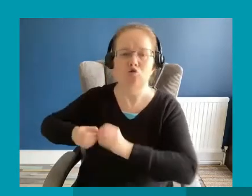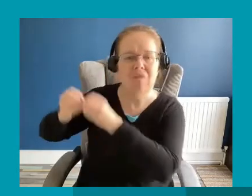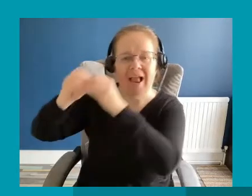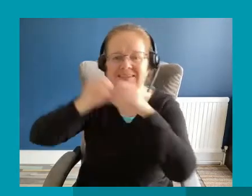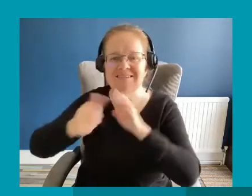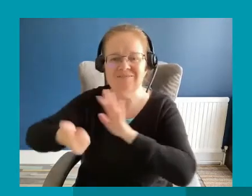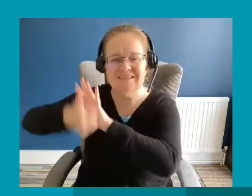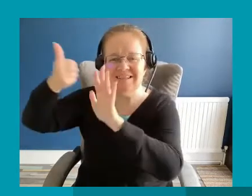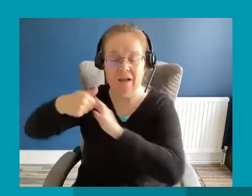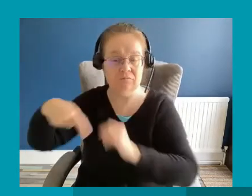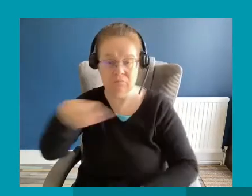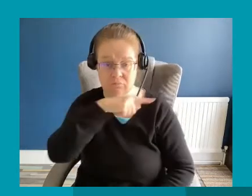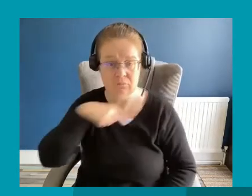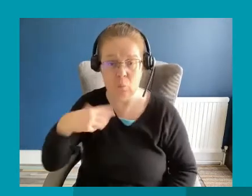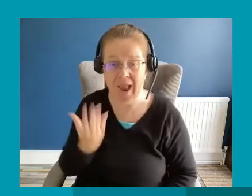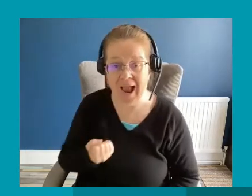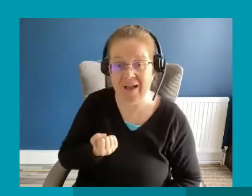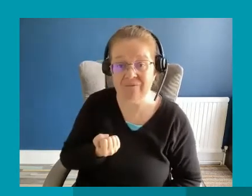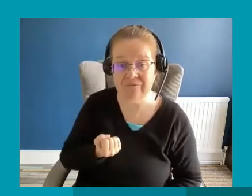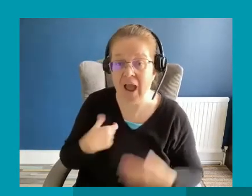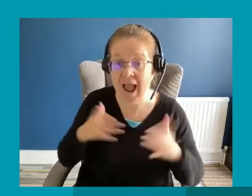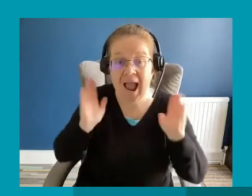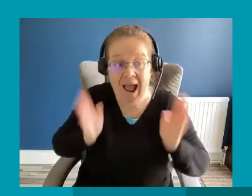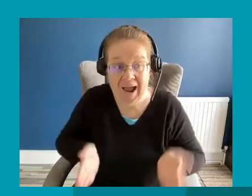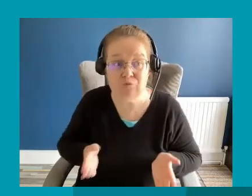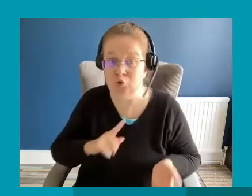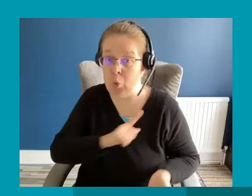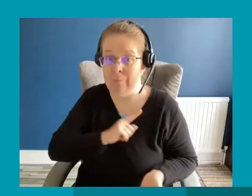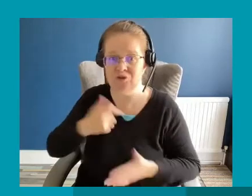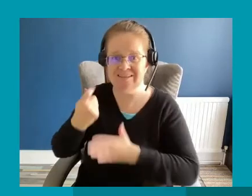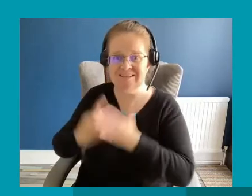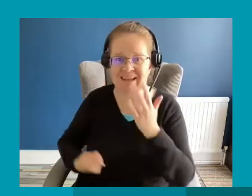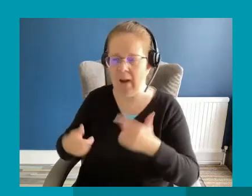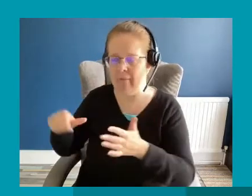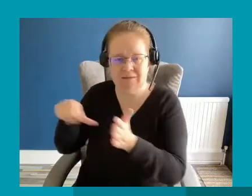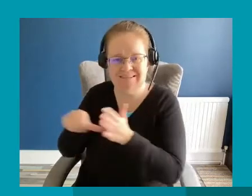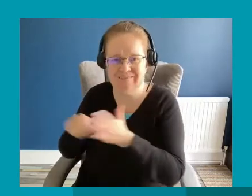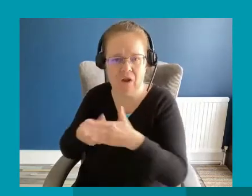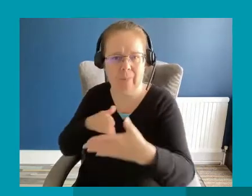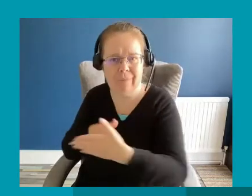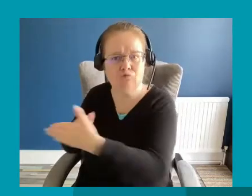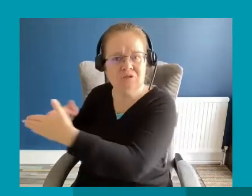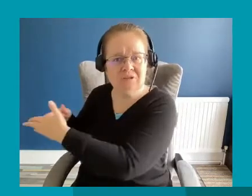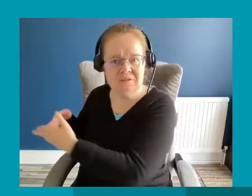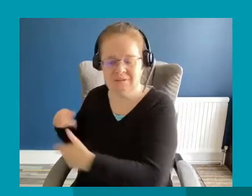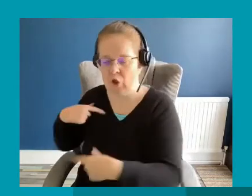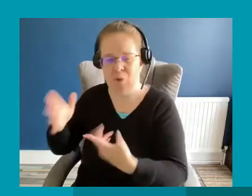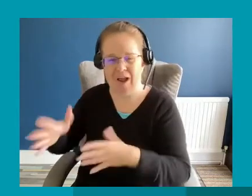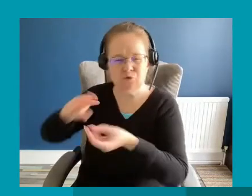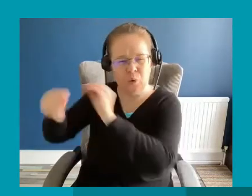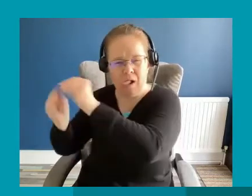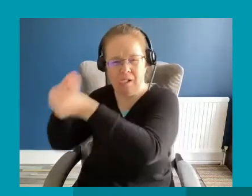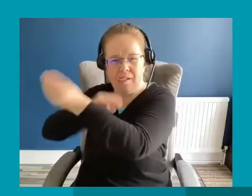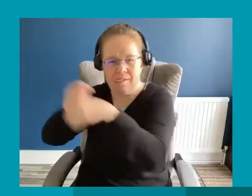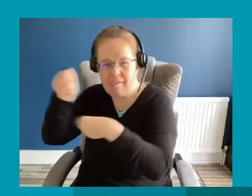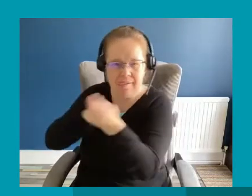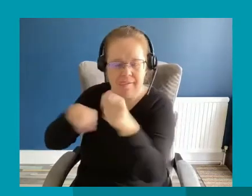We all have them be mindful about how you want to share your, You know, your creativity skills, your ability to problem solve,